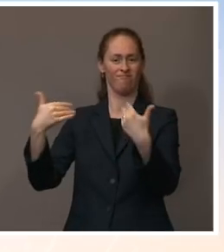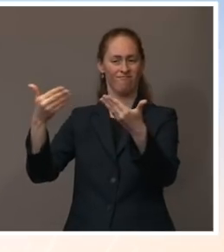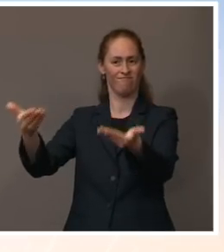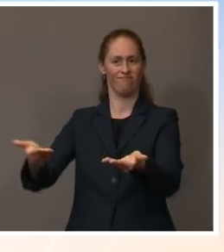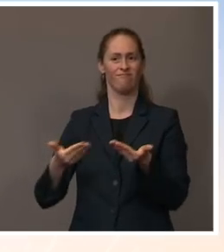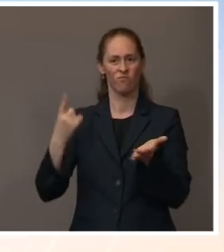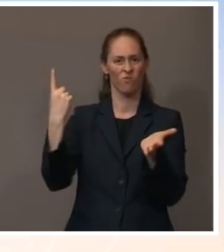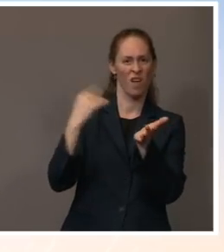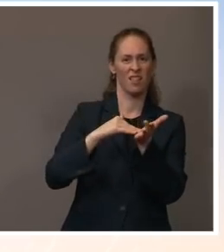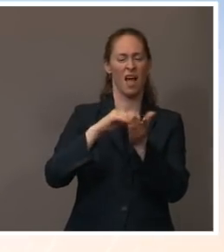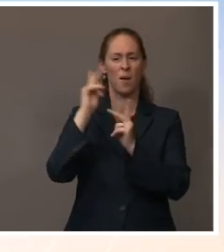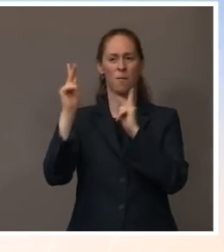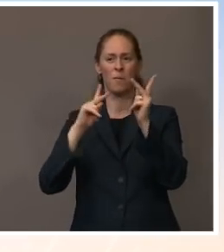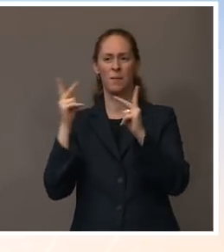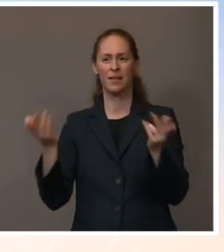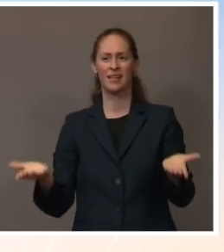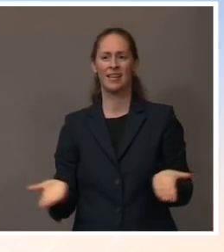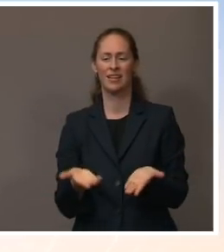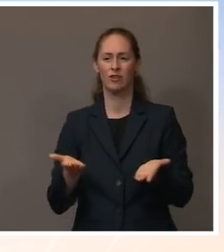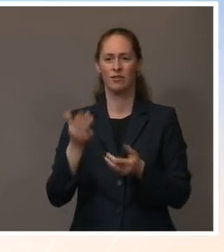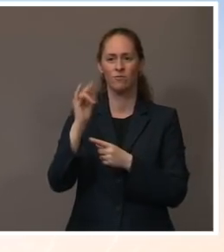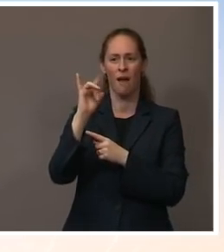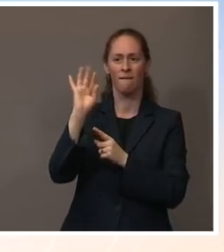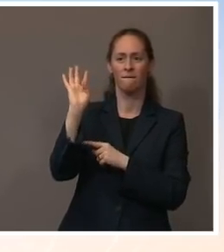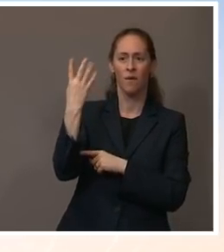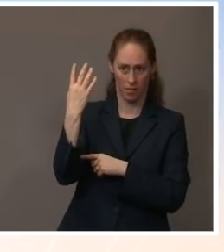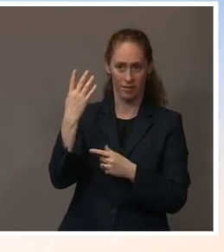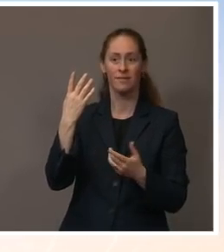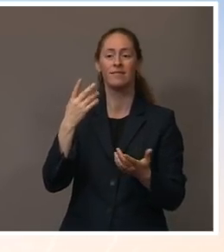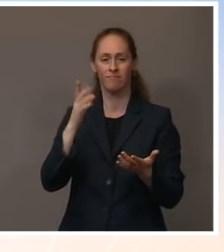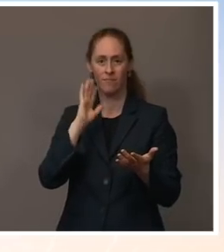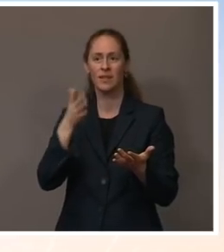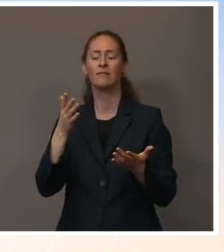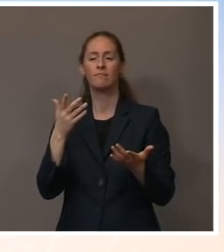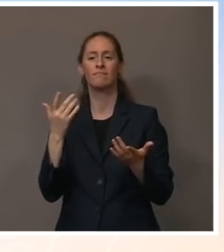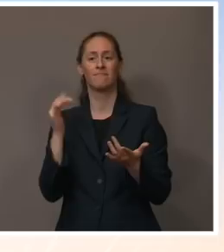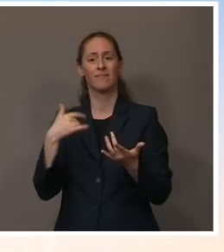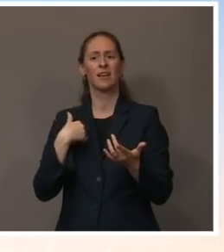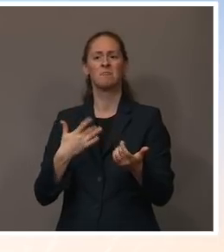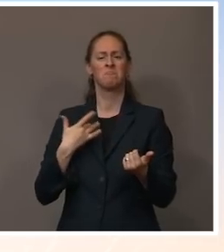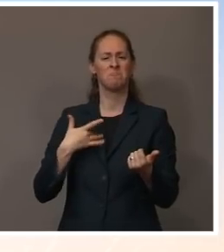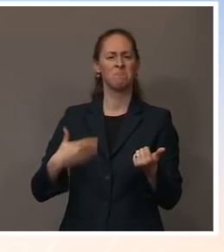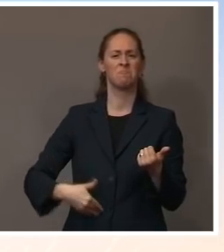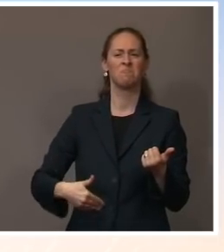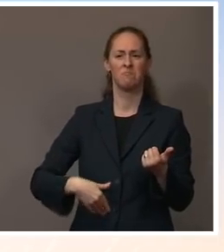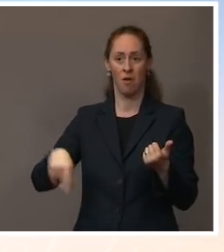where you're at 80 percent vaccination rate, my bet is the community is pretty closely back to normal. If you're not in a com- --